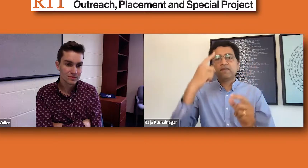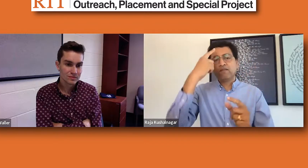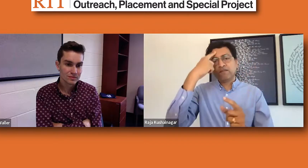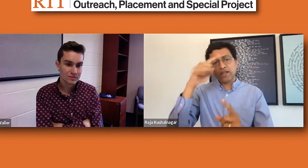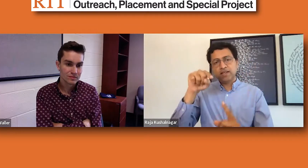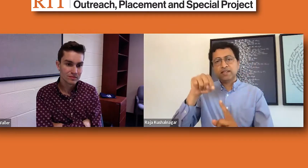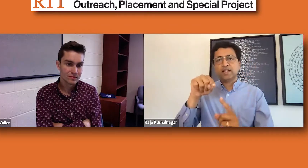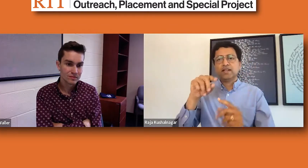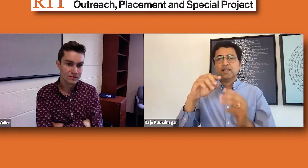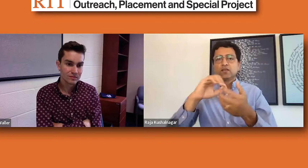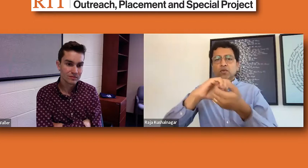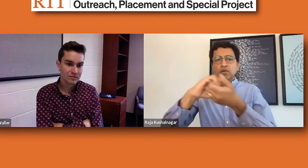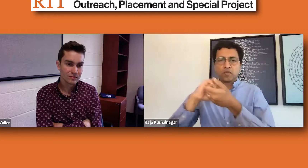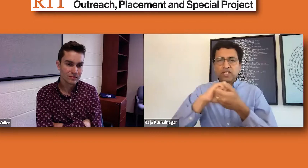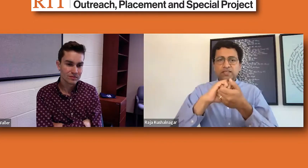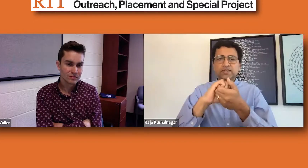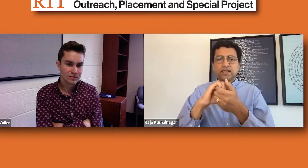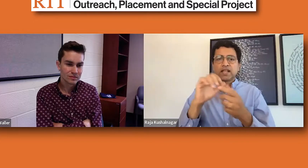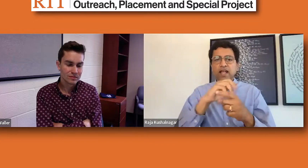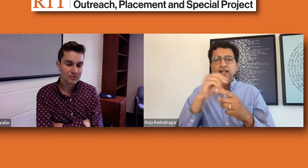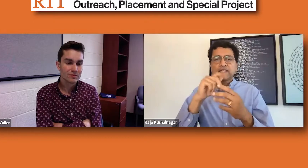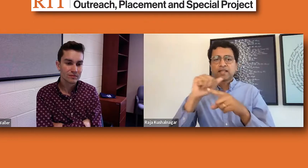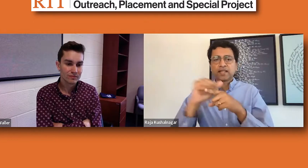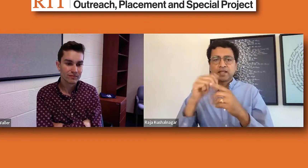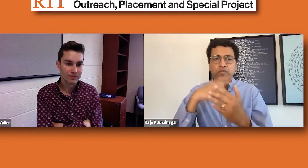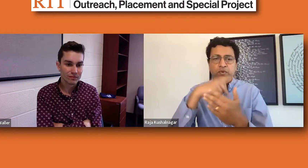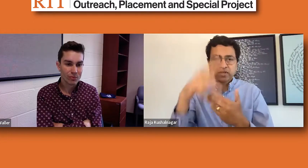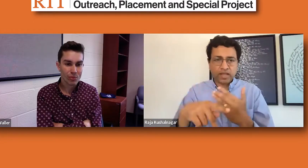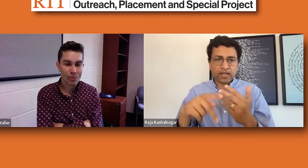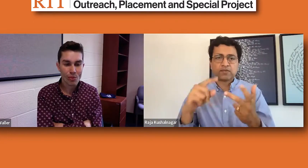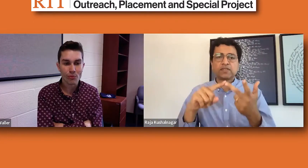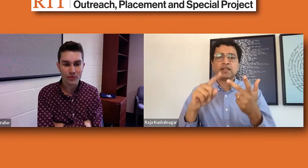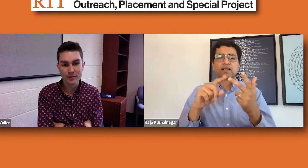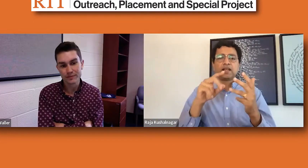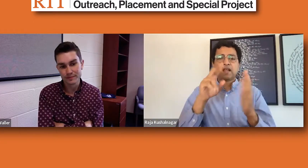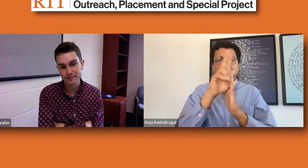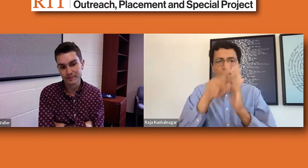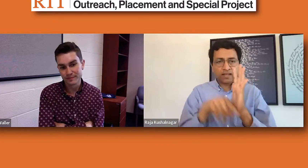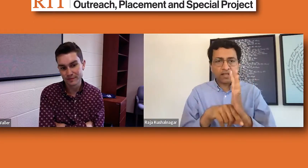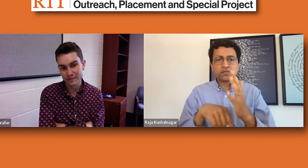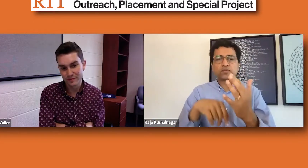And we could develop a good frame for this collaboration in a training program,